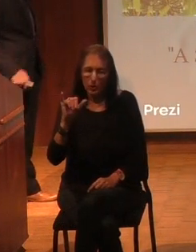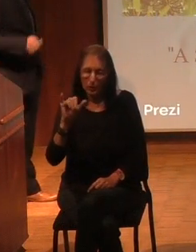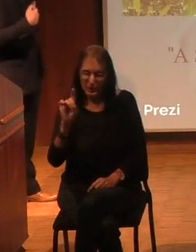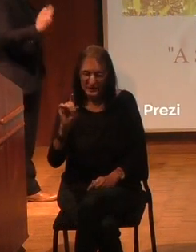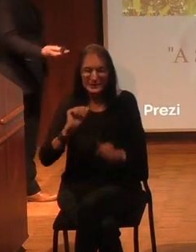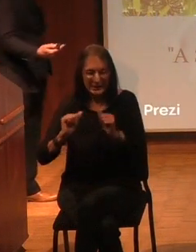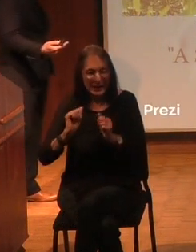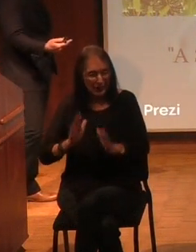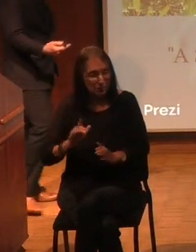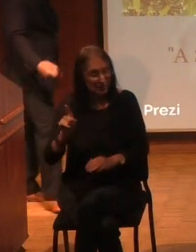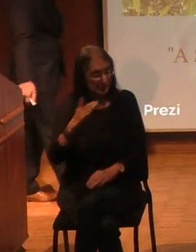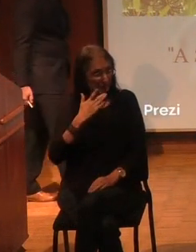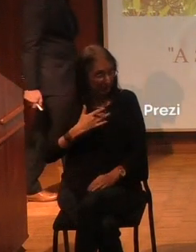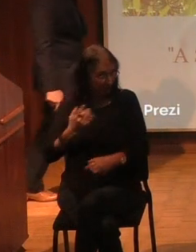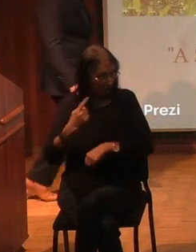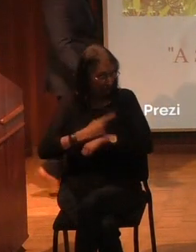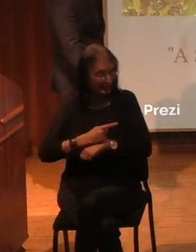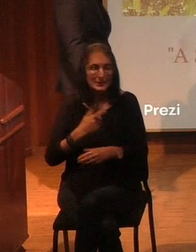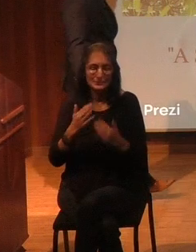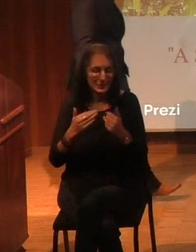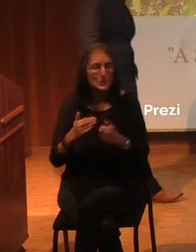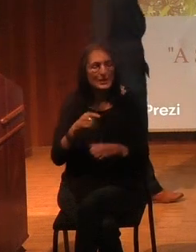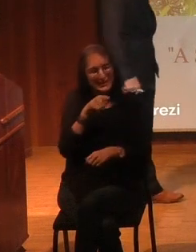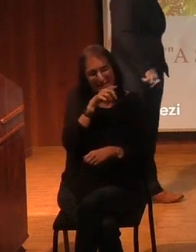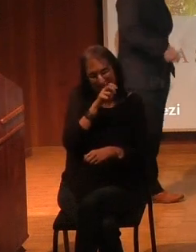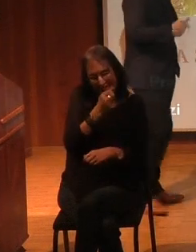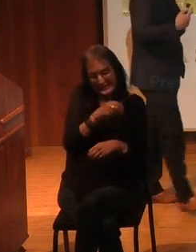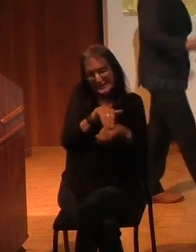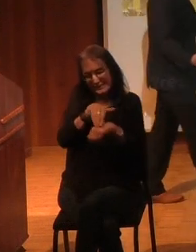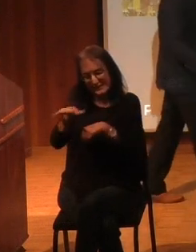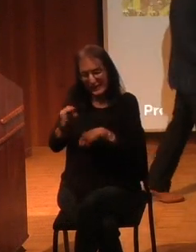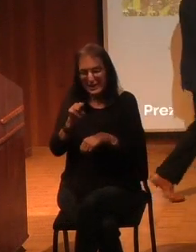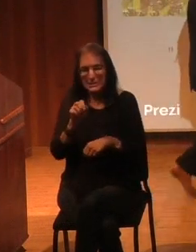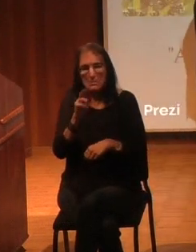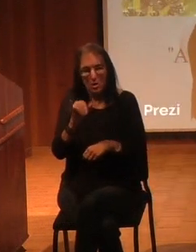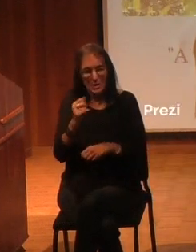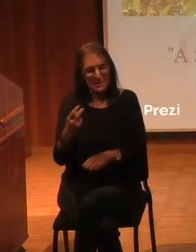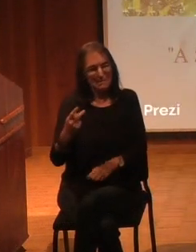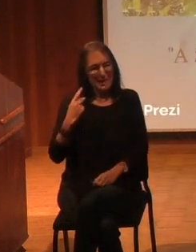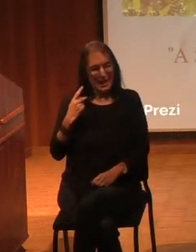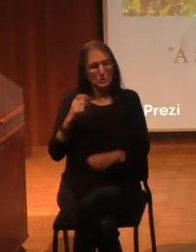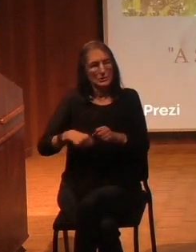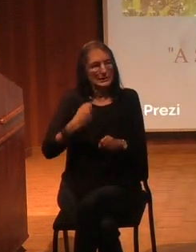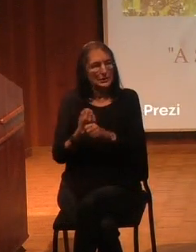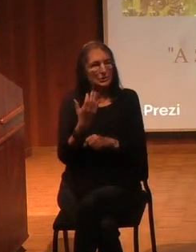He sends Marty back to 1955 where he's presented with the opportunity to change something